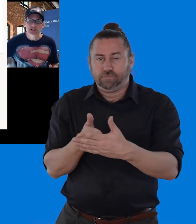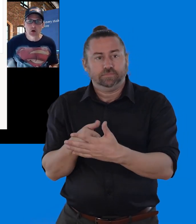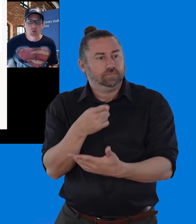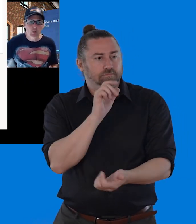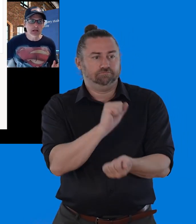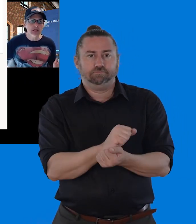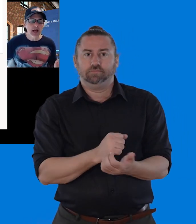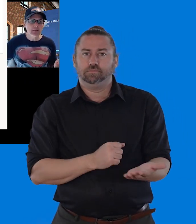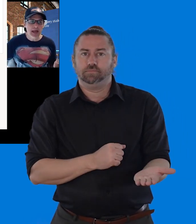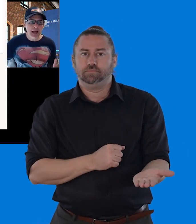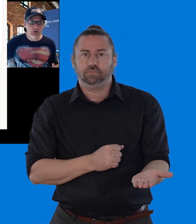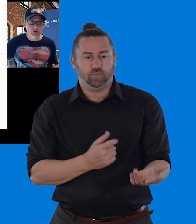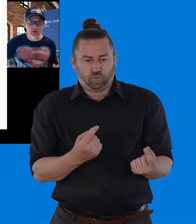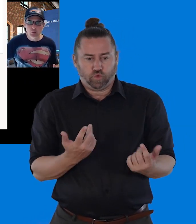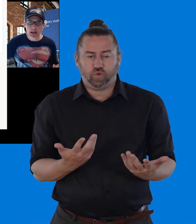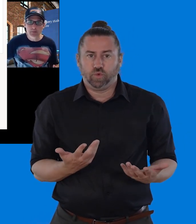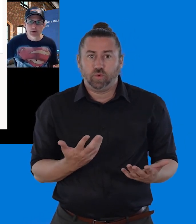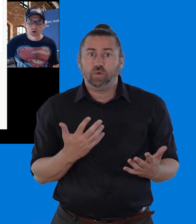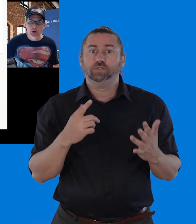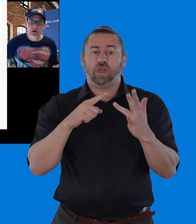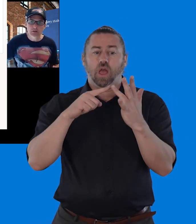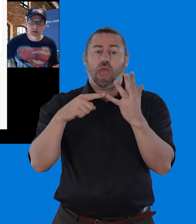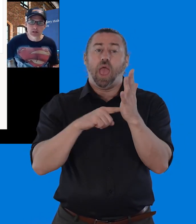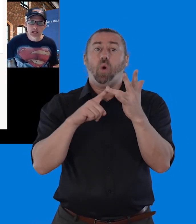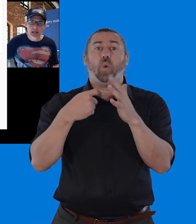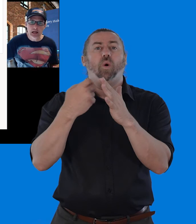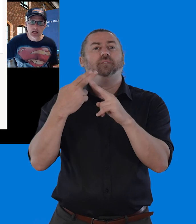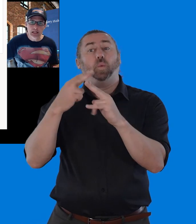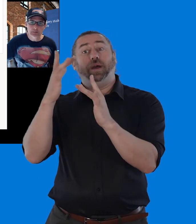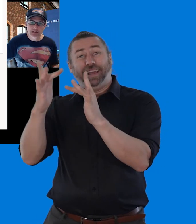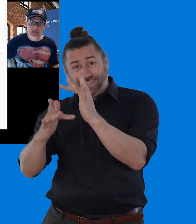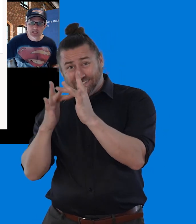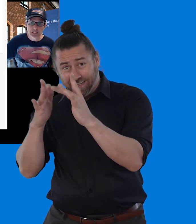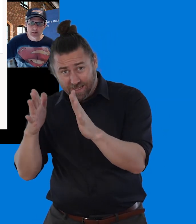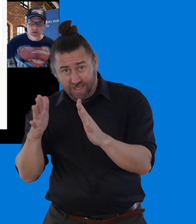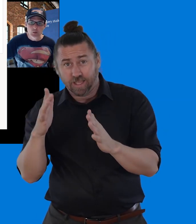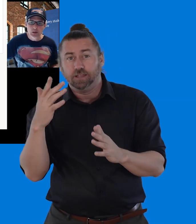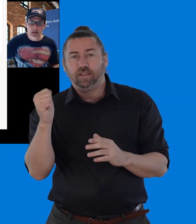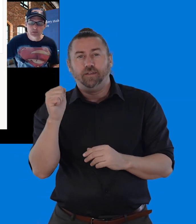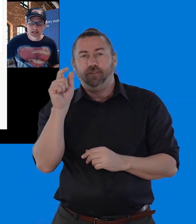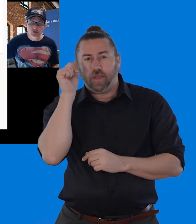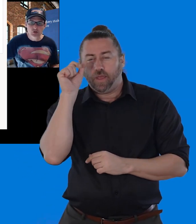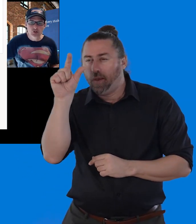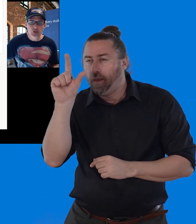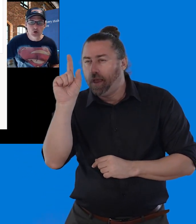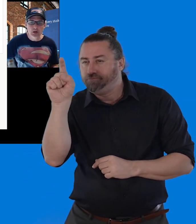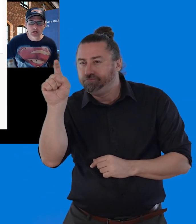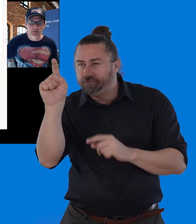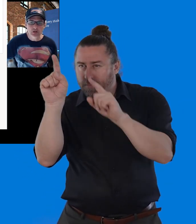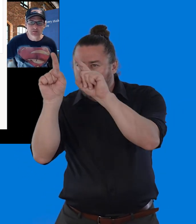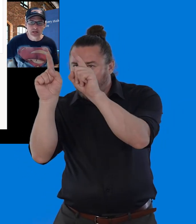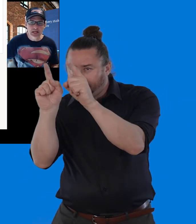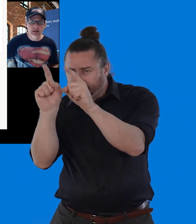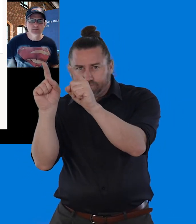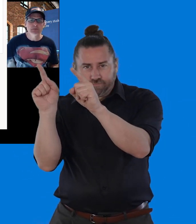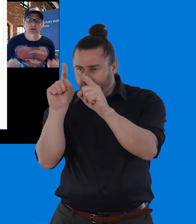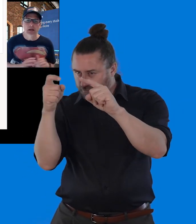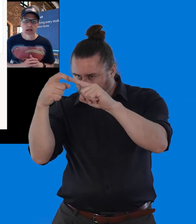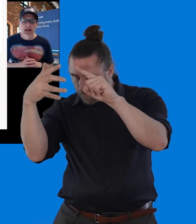So when we're in Outlook for the Web, we click on the little ellipses here we come down to show in Immersive Reader.